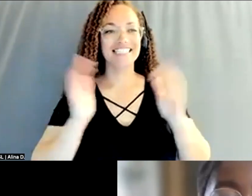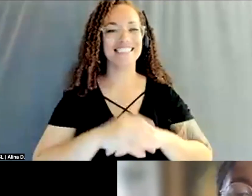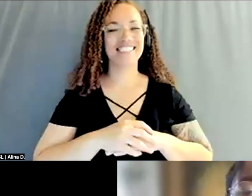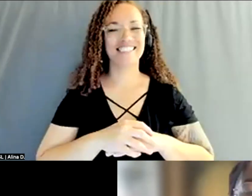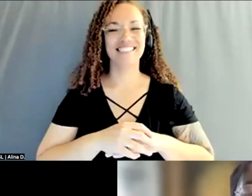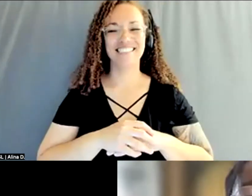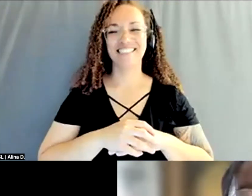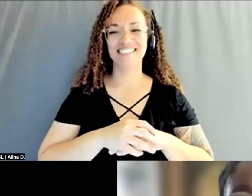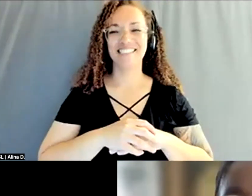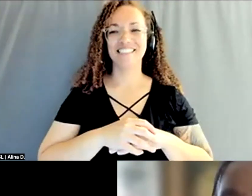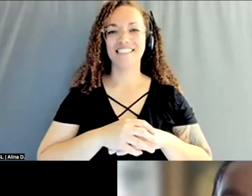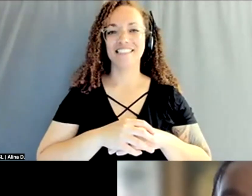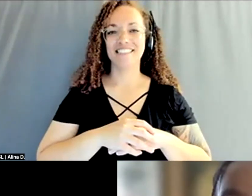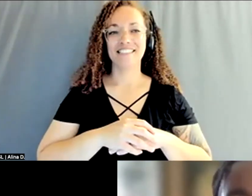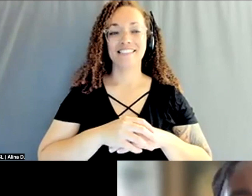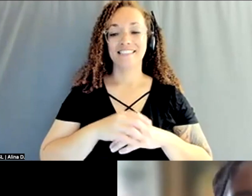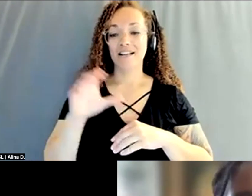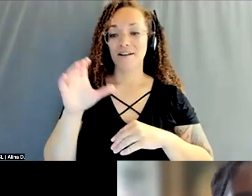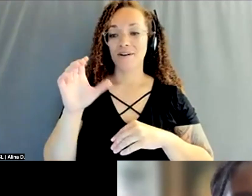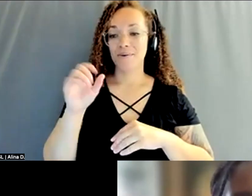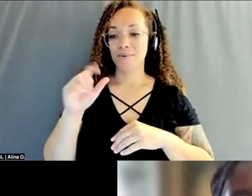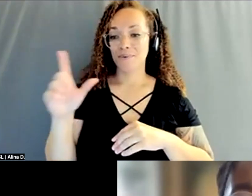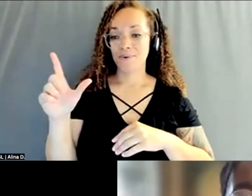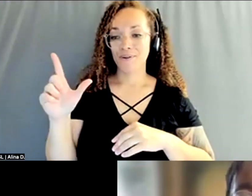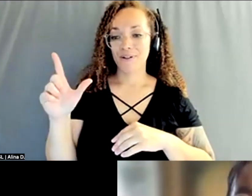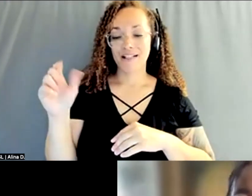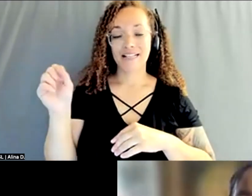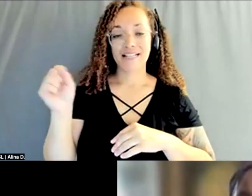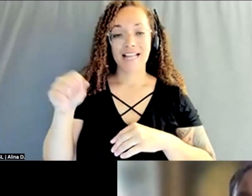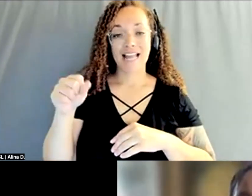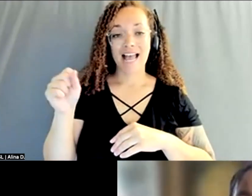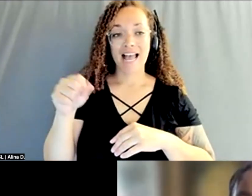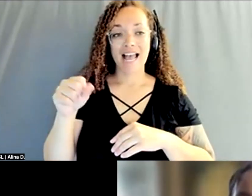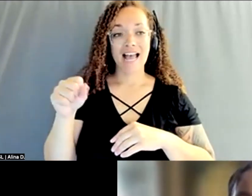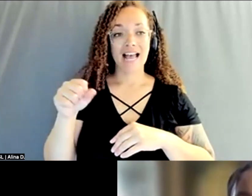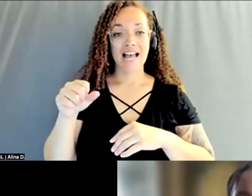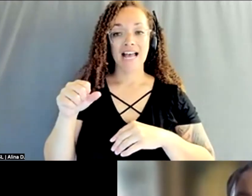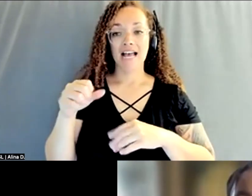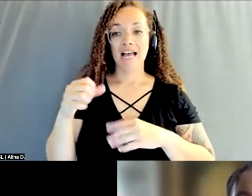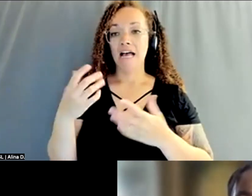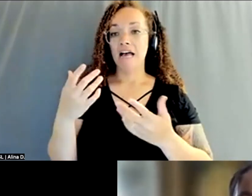Hello! Yeah, um, Destiny, How do you—do you want to kind of bounce back and forth, like one of us